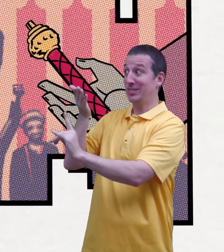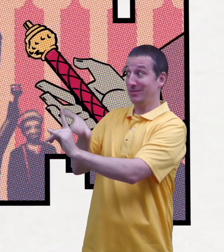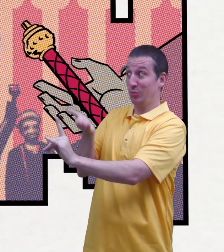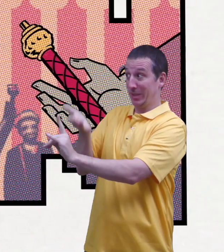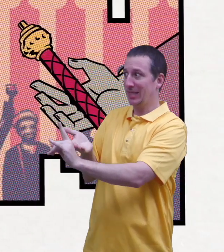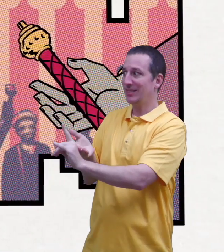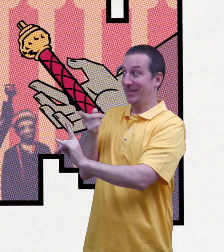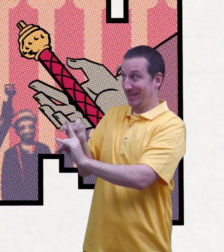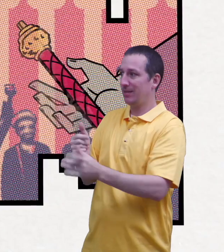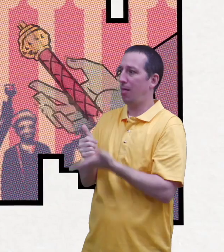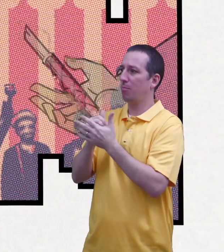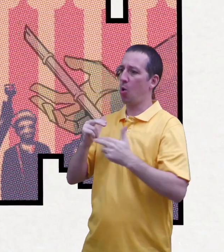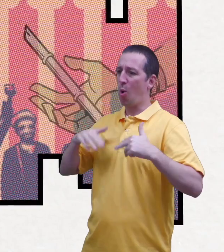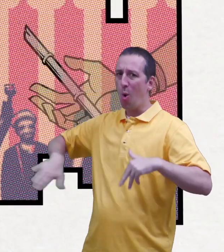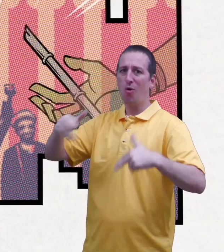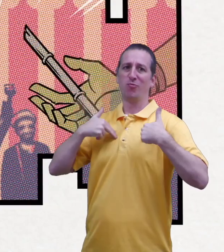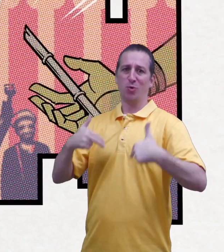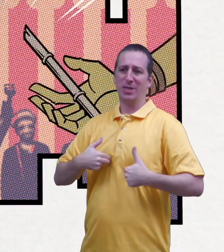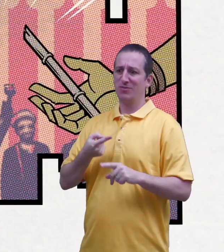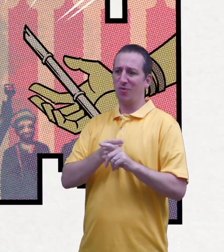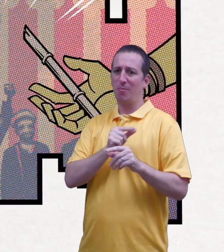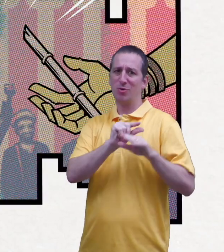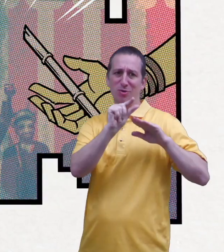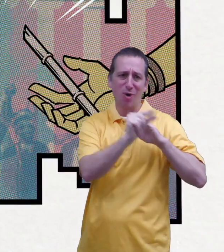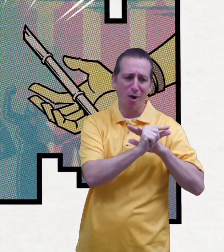all of these settings to show how Jesus is the one carrying our world